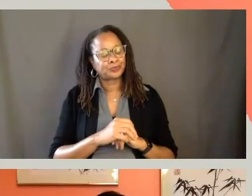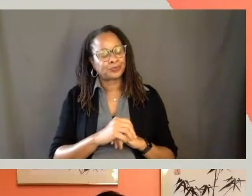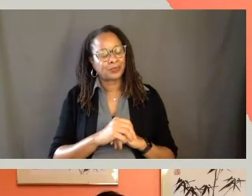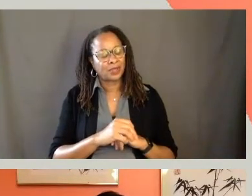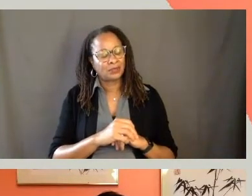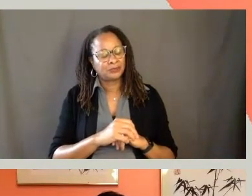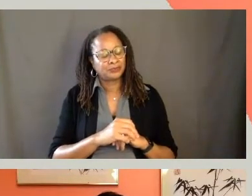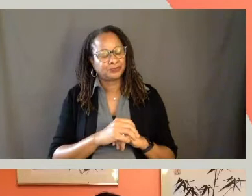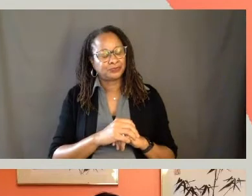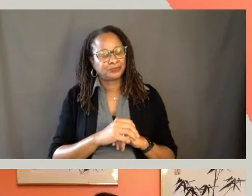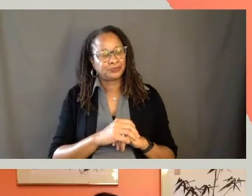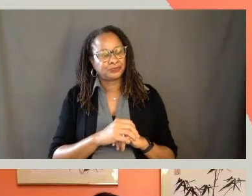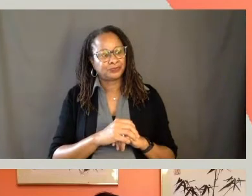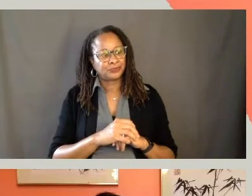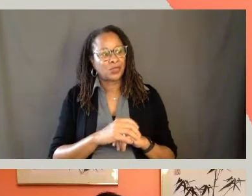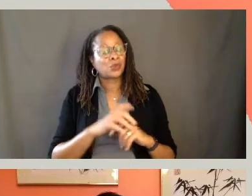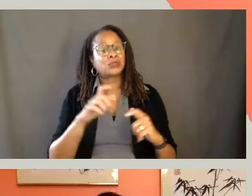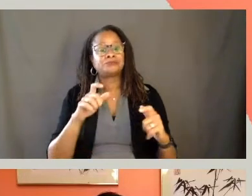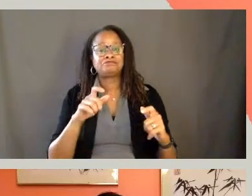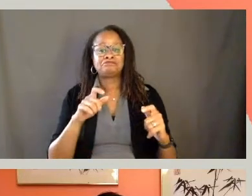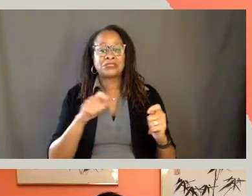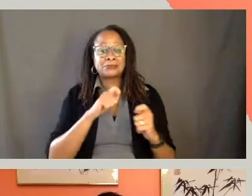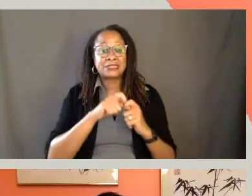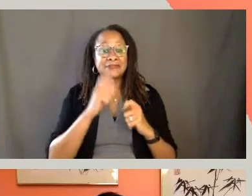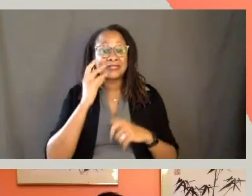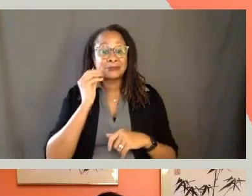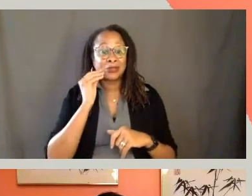that allowed me to kind of channel